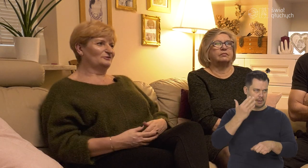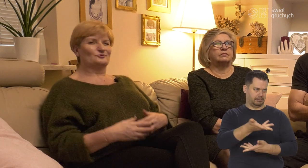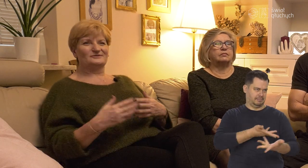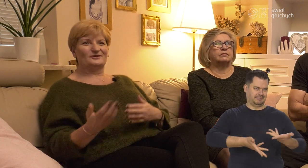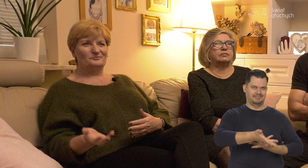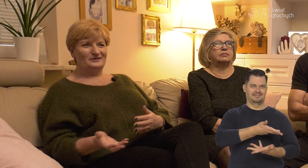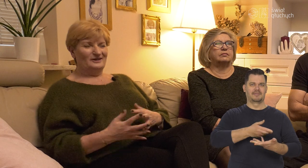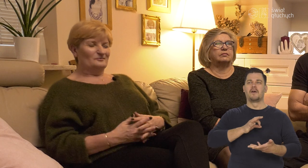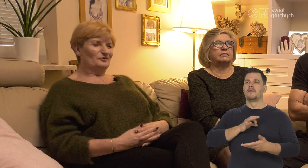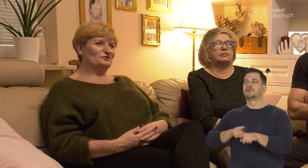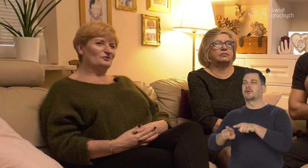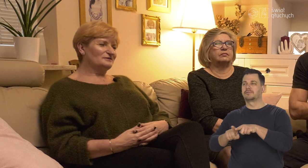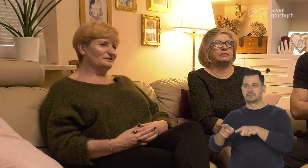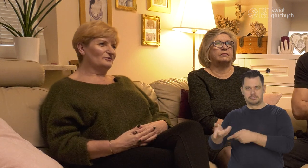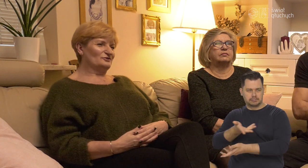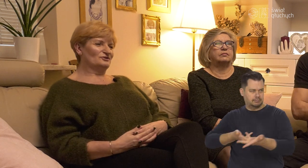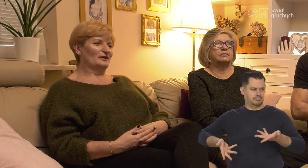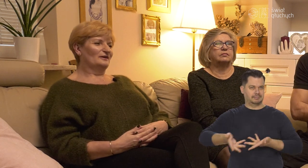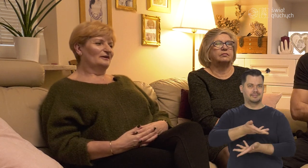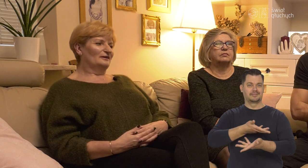a lot of my sister's friends,